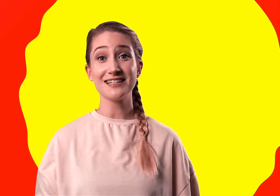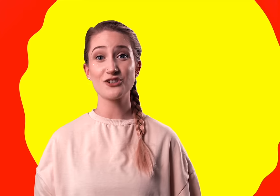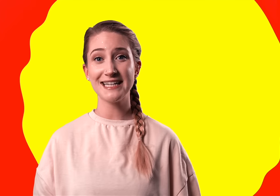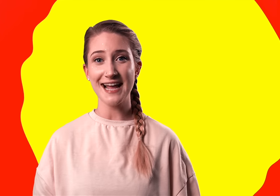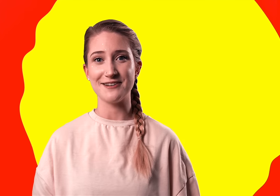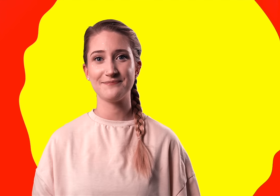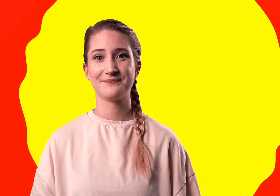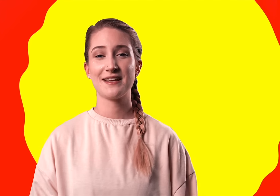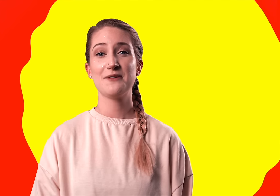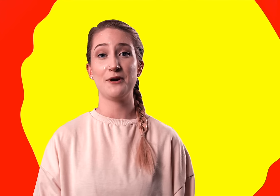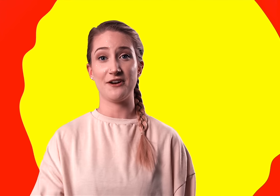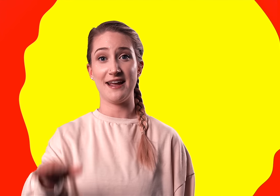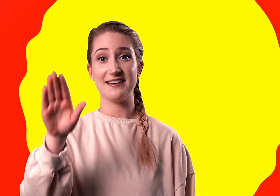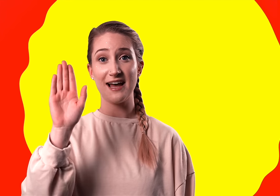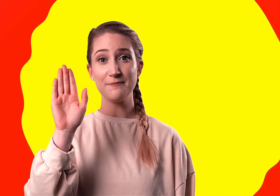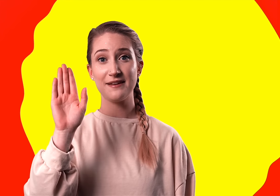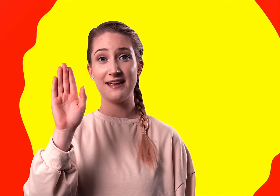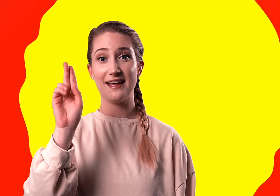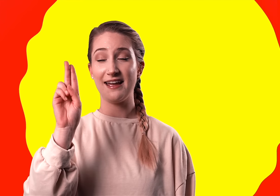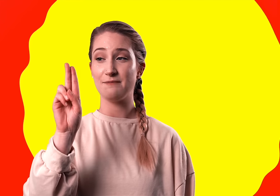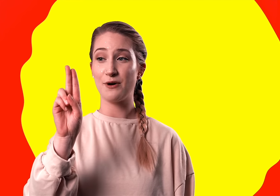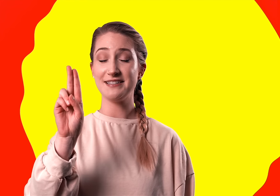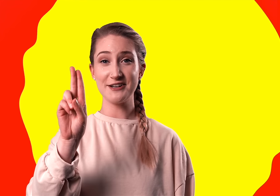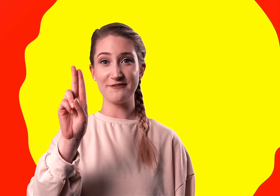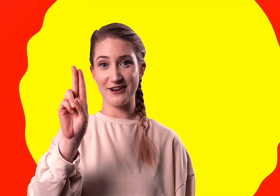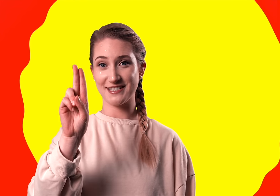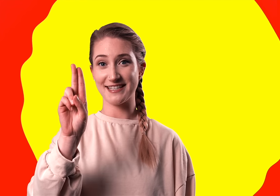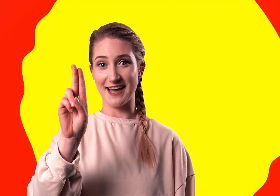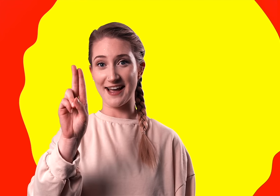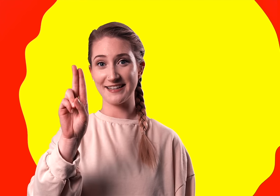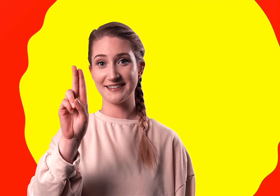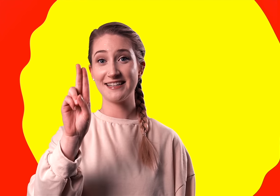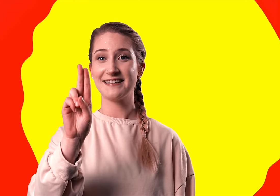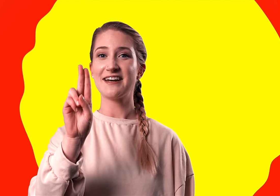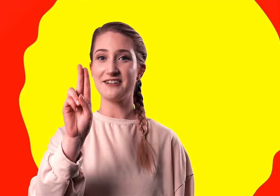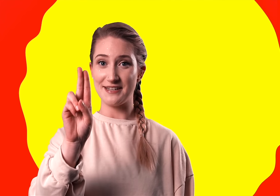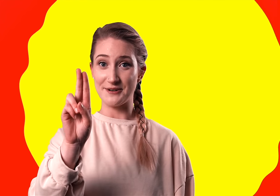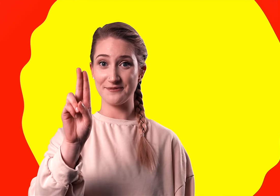Let's try it again. Put your hand up and point two fingers to the sky. Letter U.